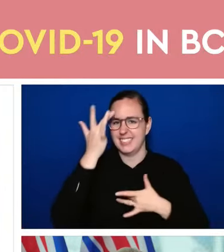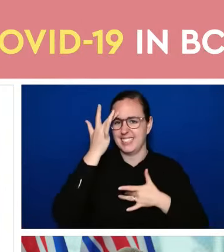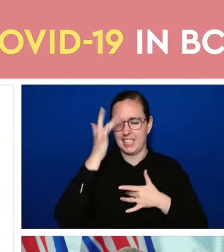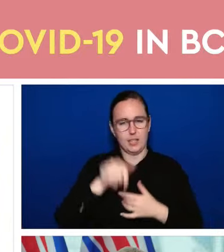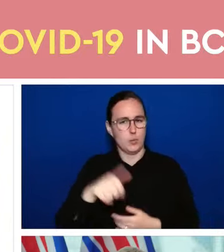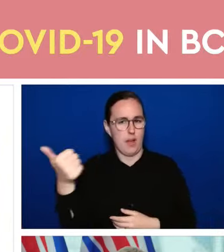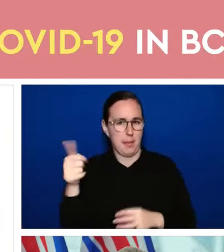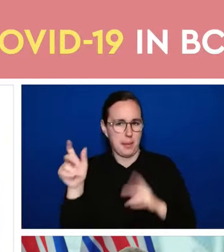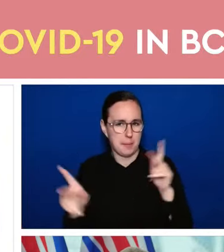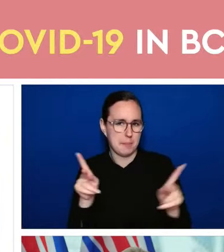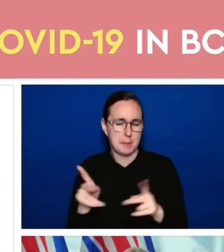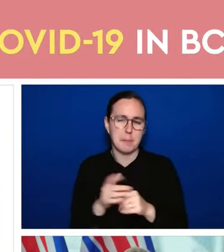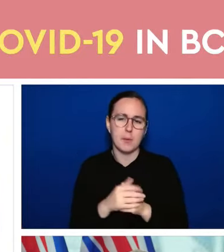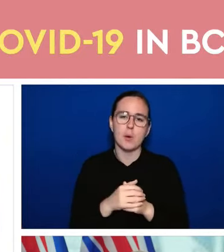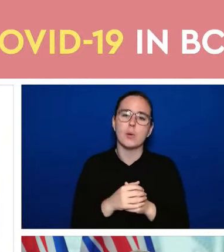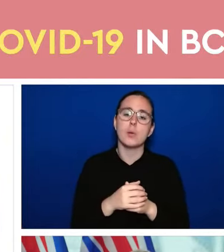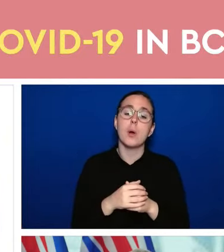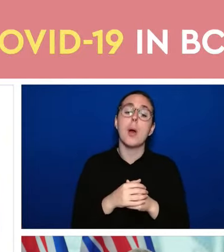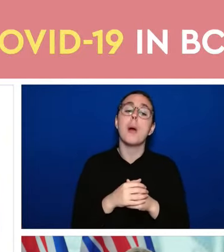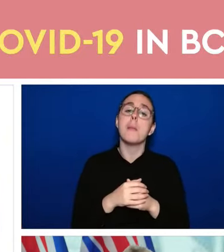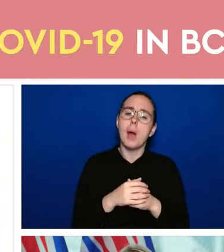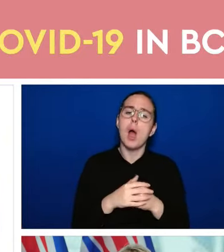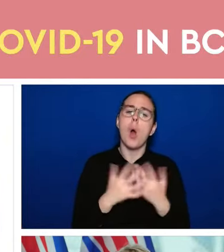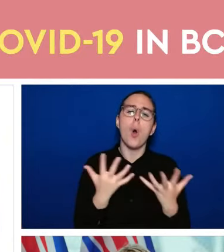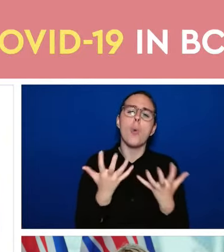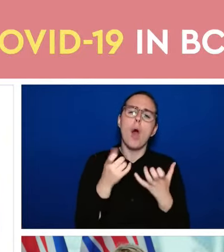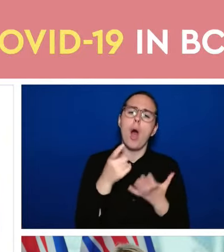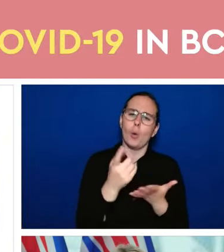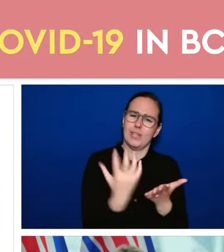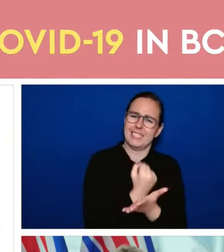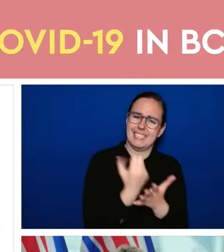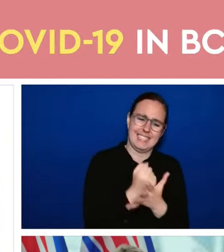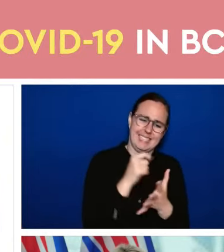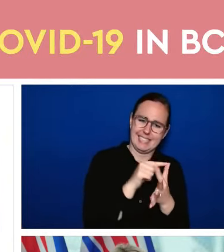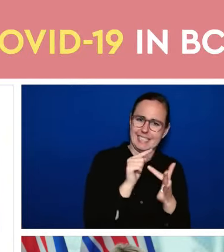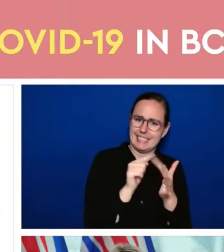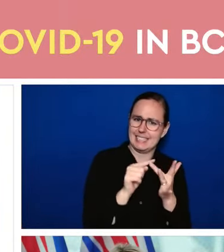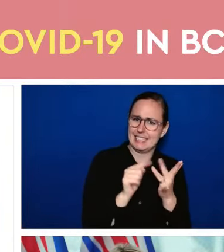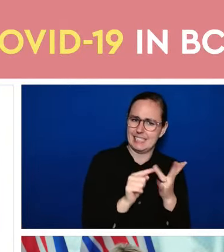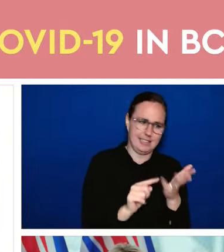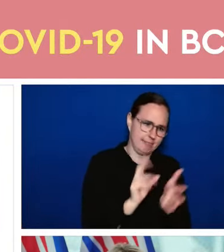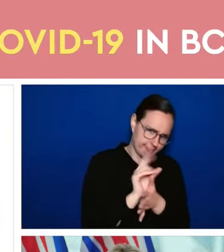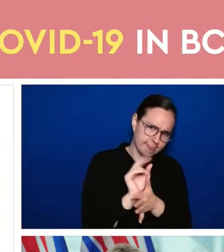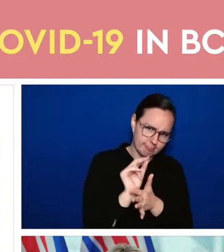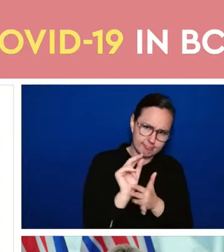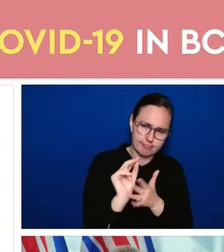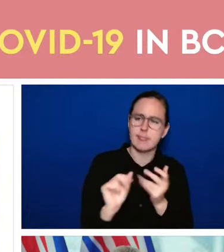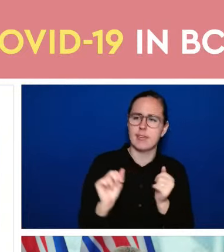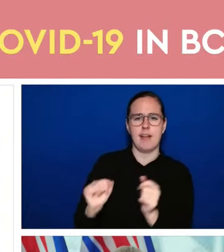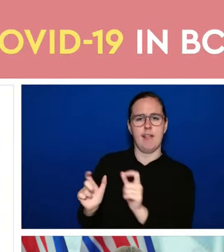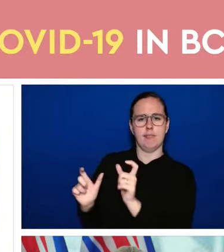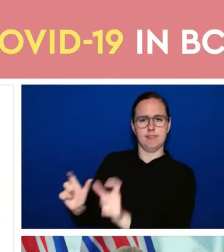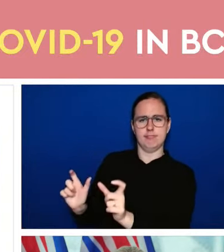weekend to- to prevent. At the risk of unnecessary isolation